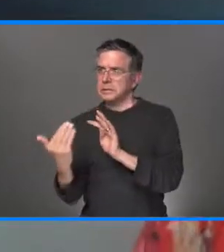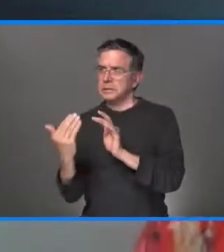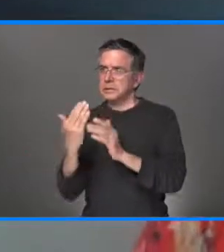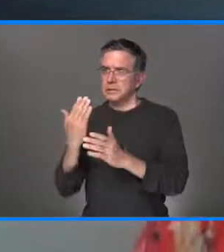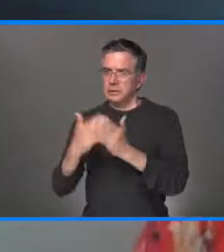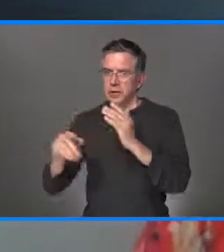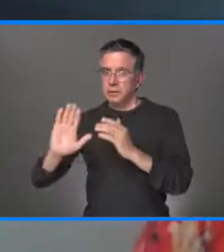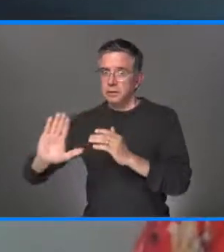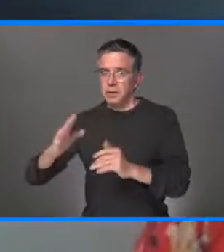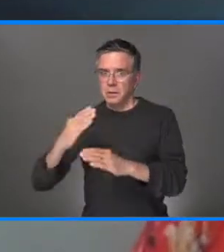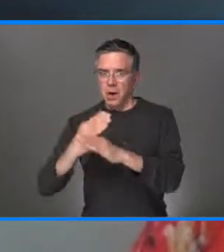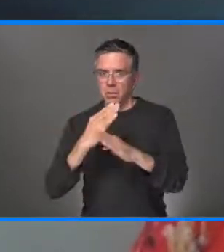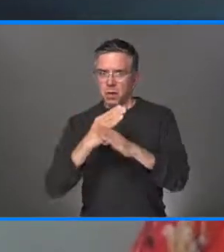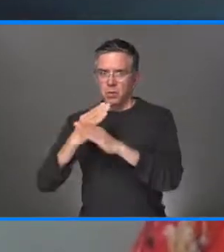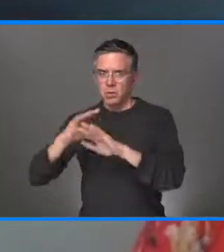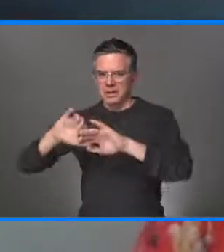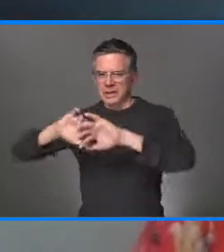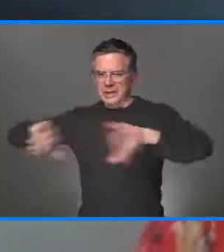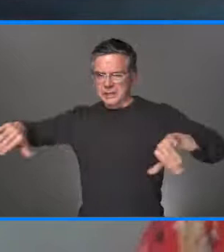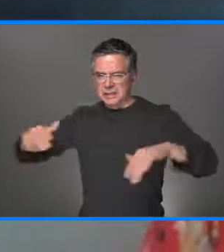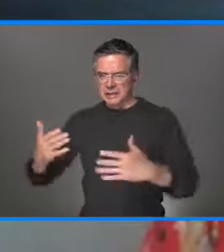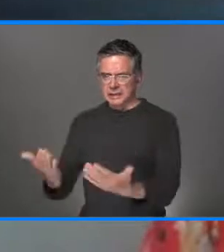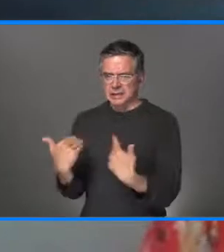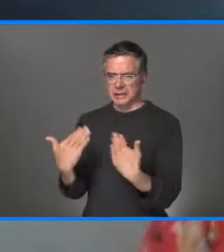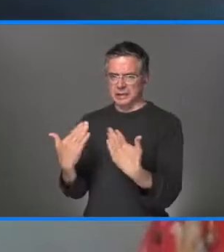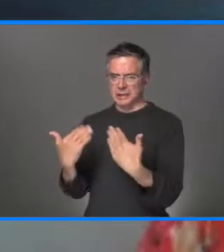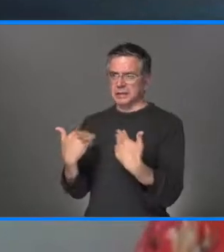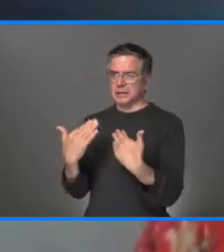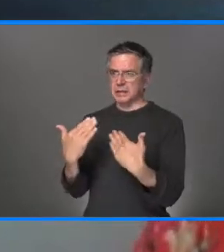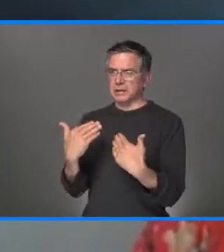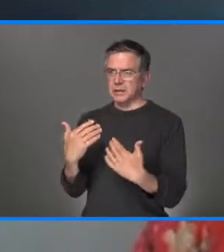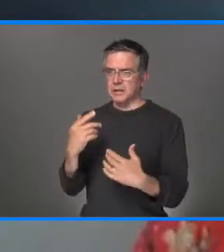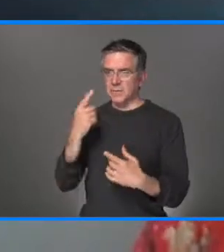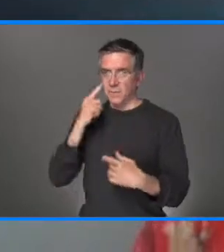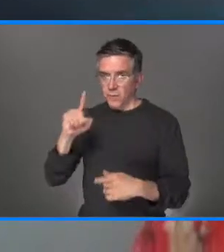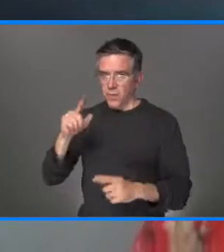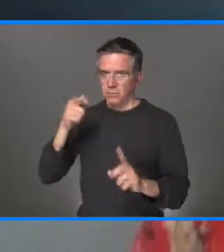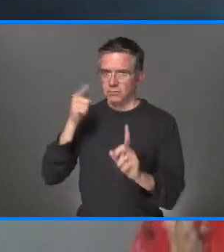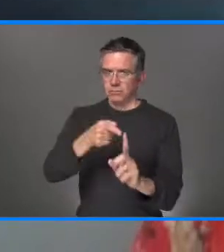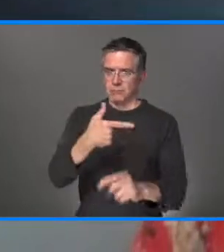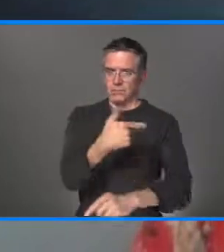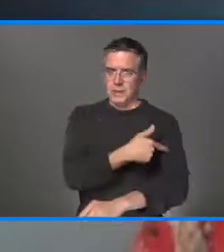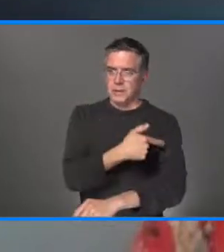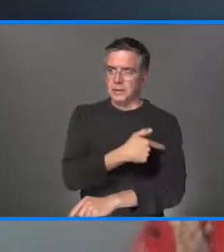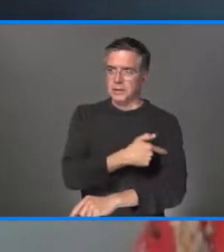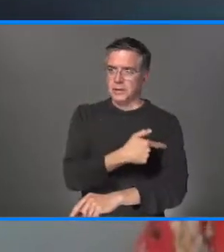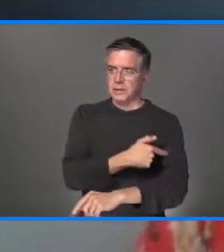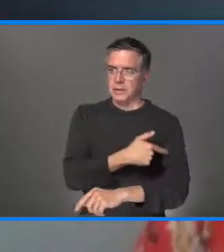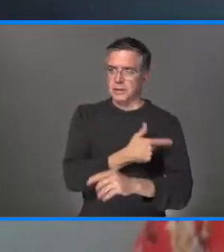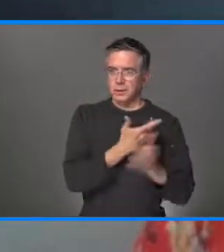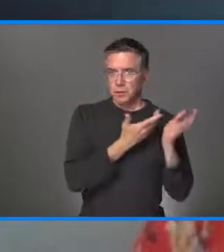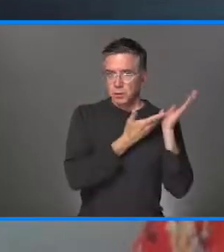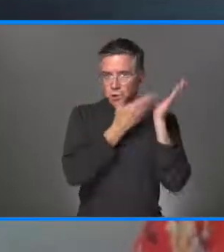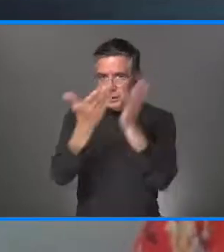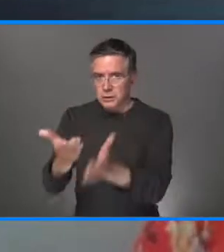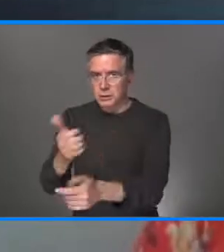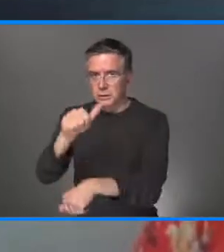in coming in to get their vaccine, or going out to them and giving them their vaccine?" So some of the strategies that we've taken